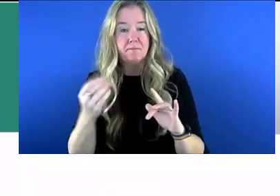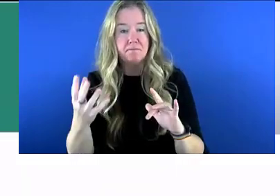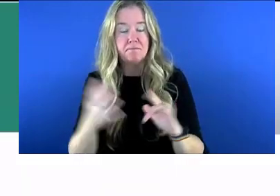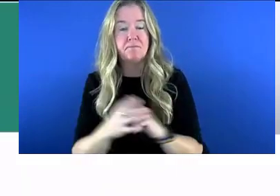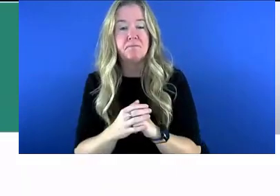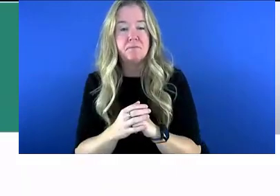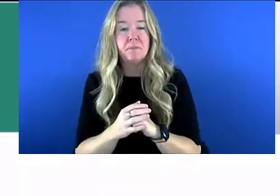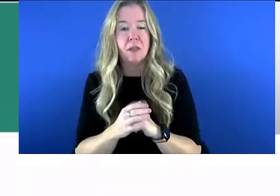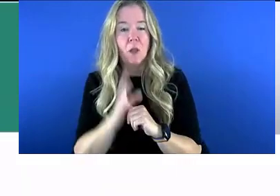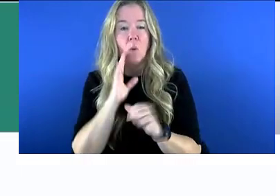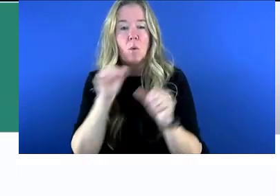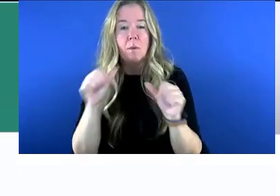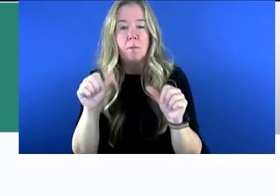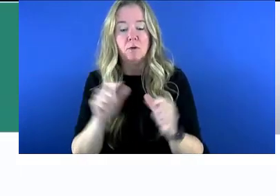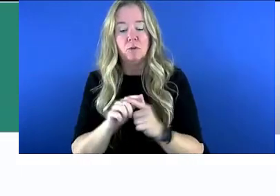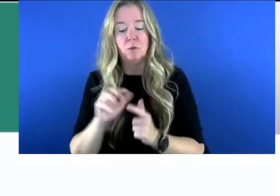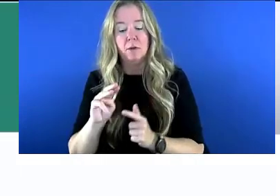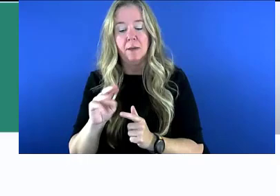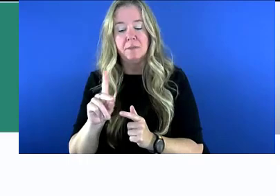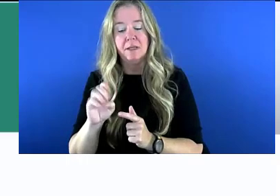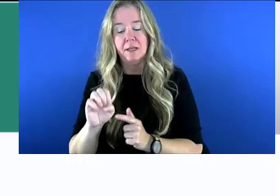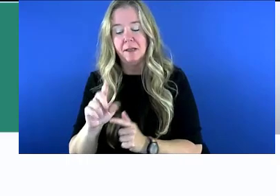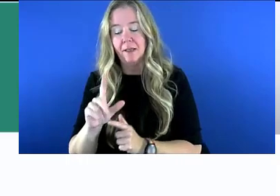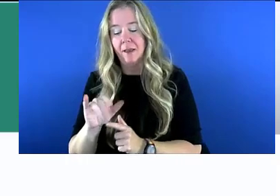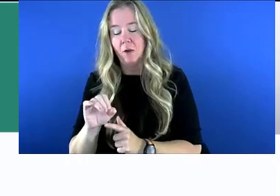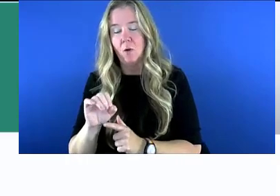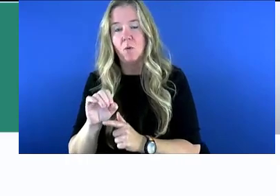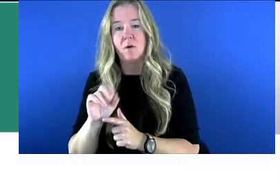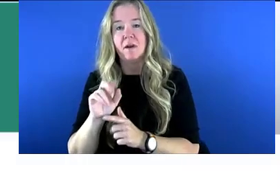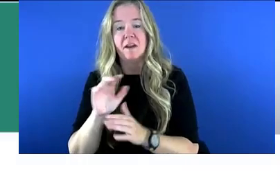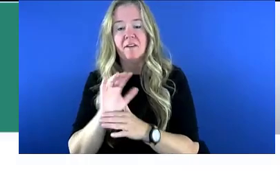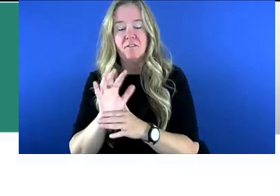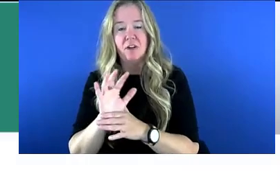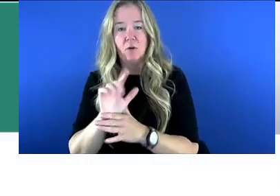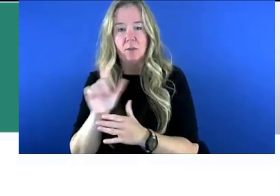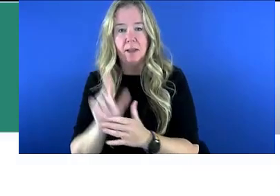to our MDE-LIO Video Library. Any questions